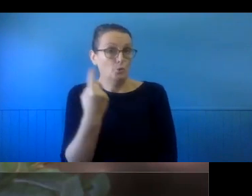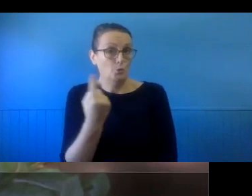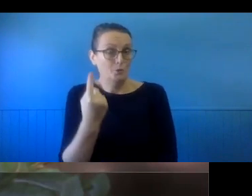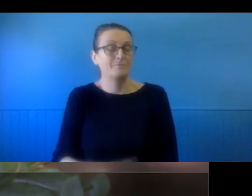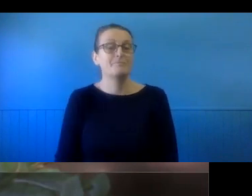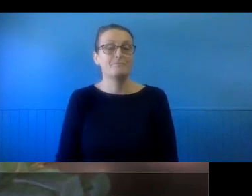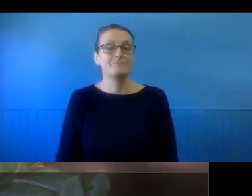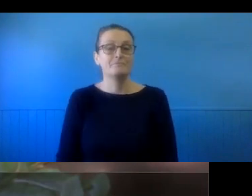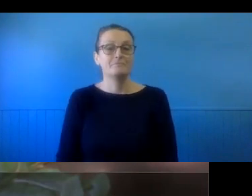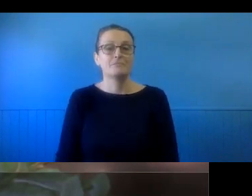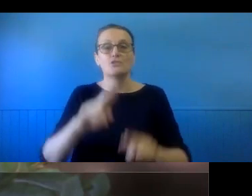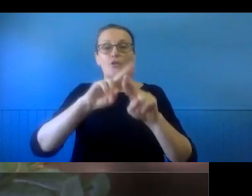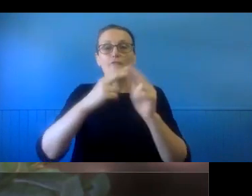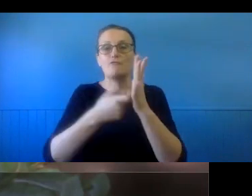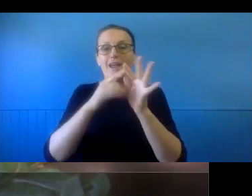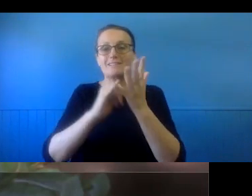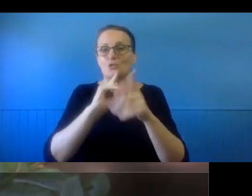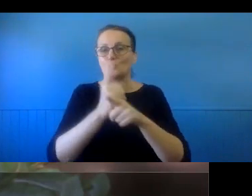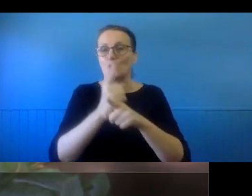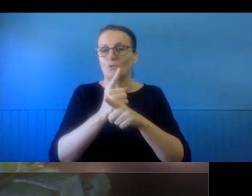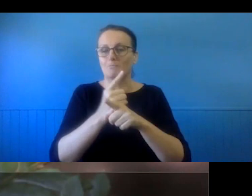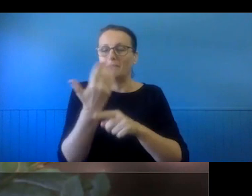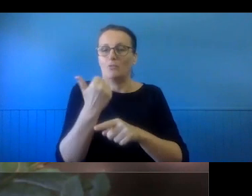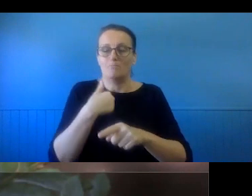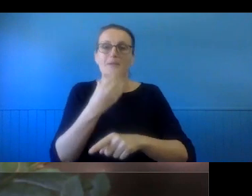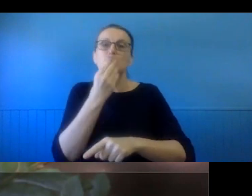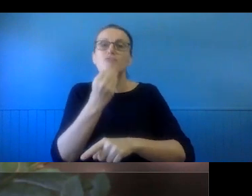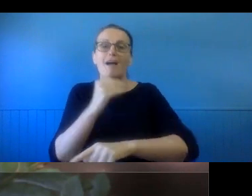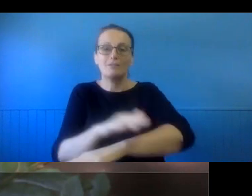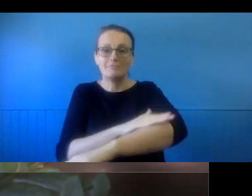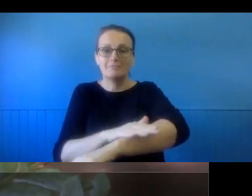we look like. I'm a brown-skinned fella. I look pretty Indian, because